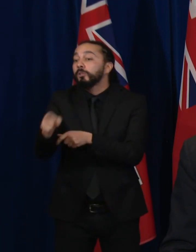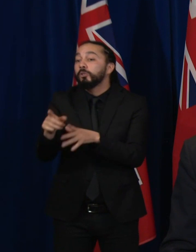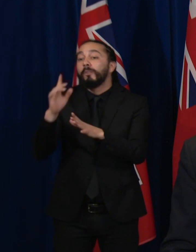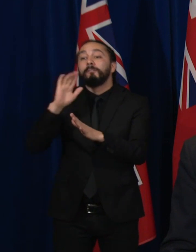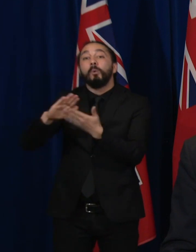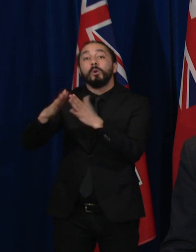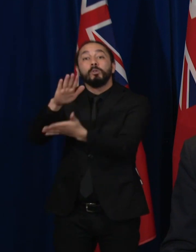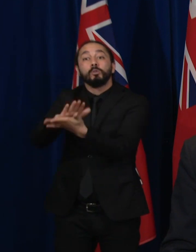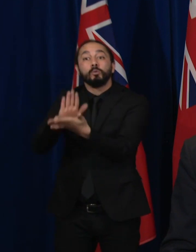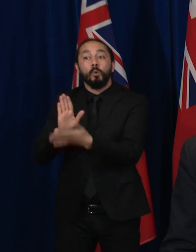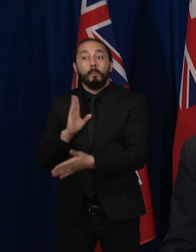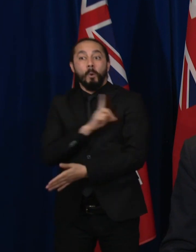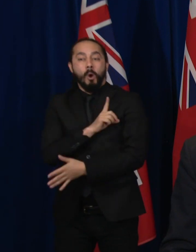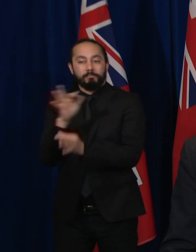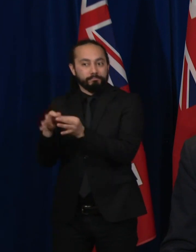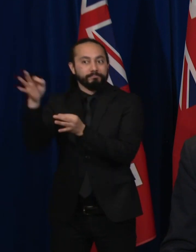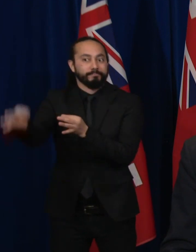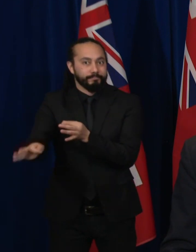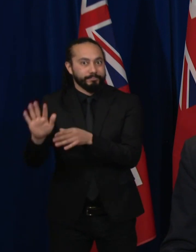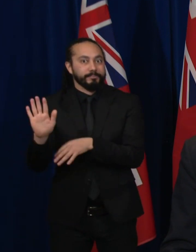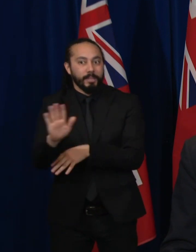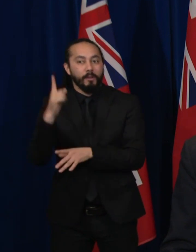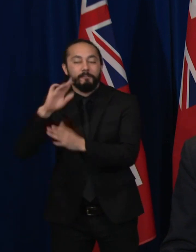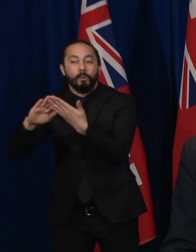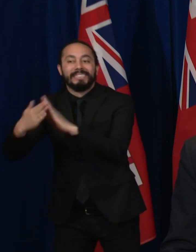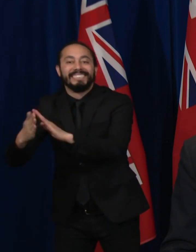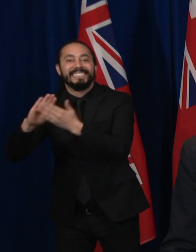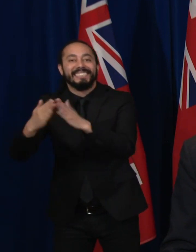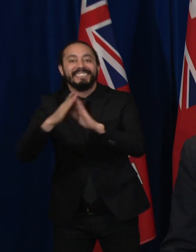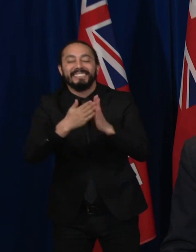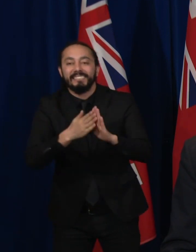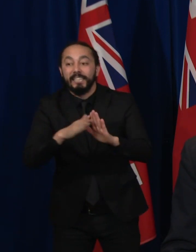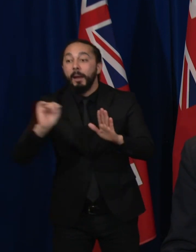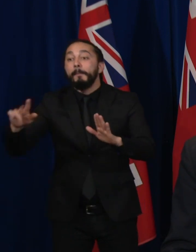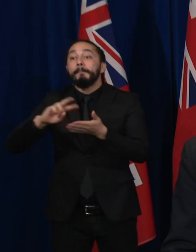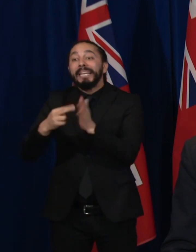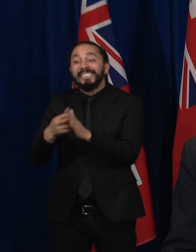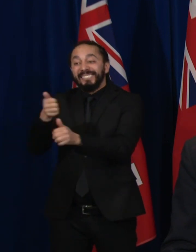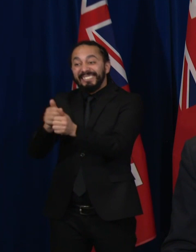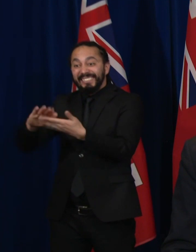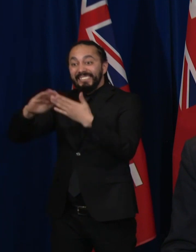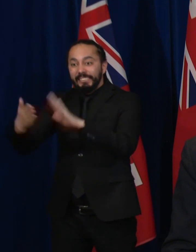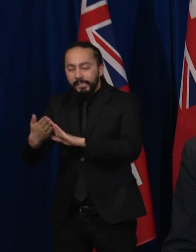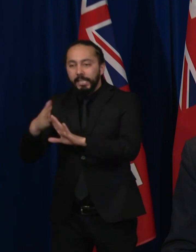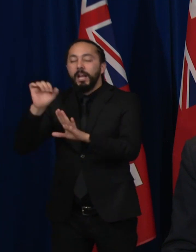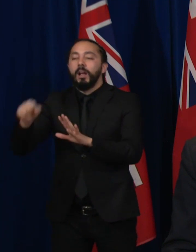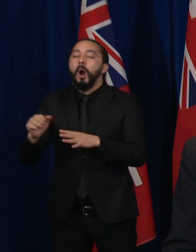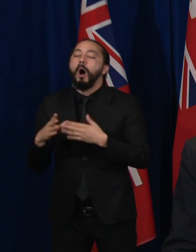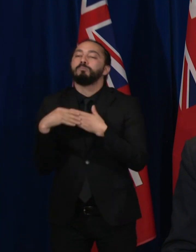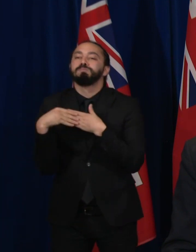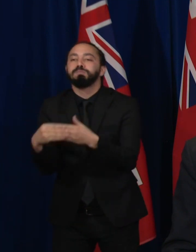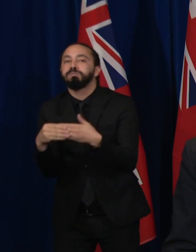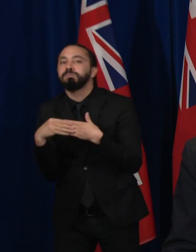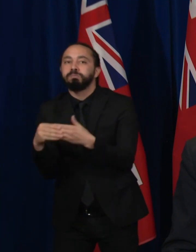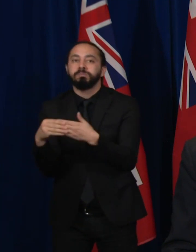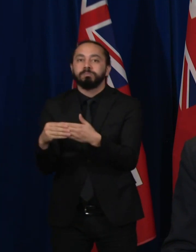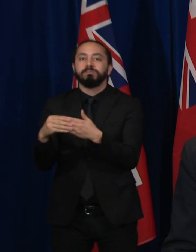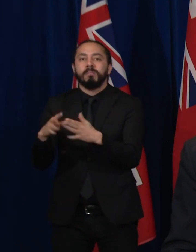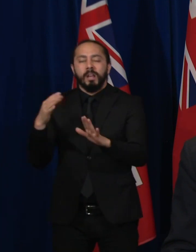This will provide we here be dedicated to the great task remaining before us. municipalities with the flexibility in That, from these honored dead we take increased devotion to turn to offer over $1.8 billion in